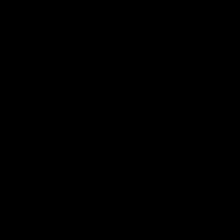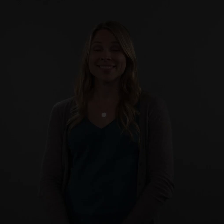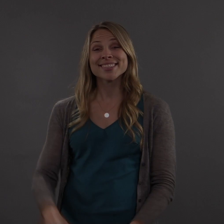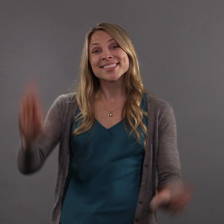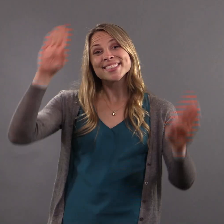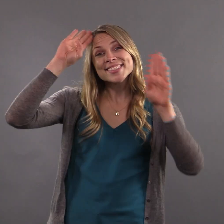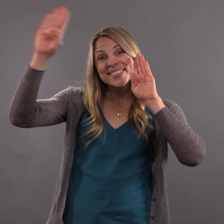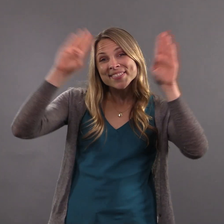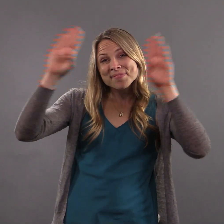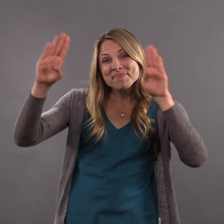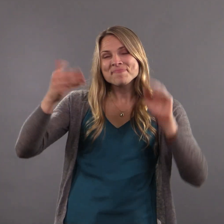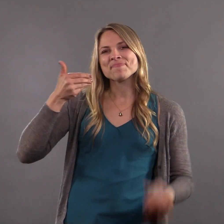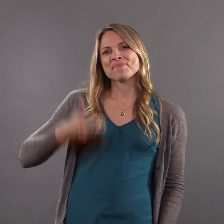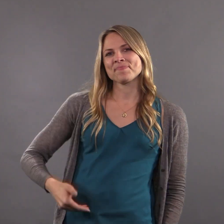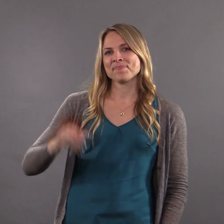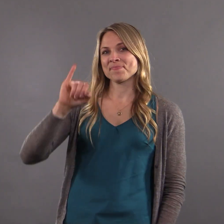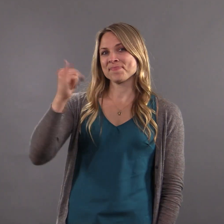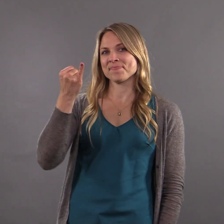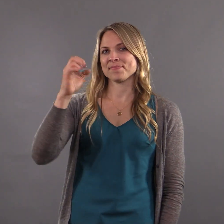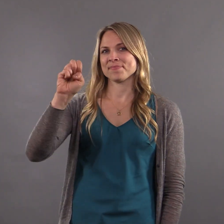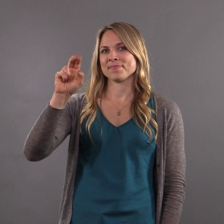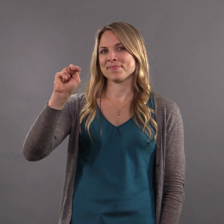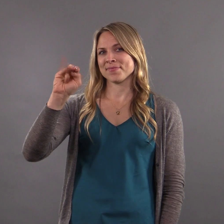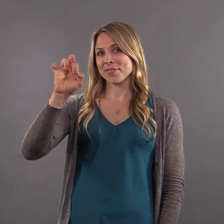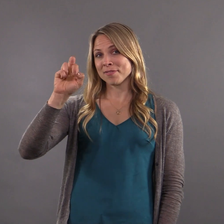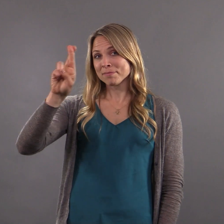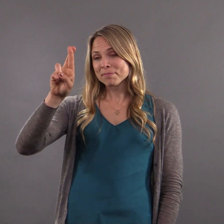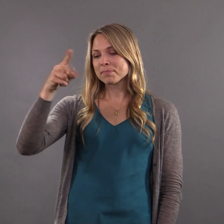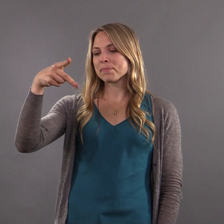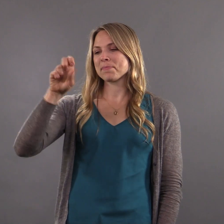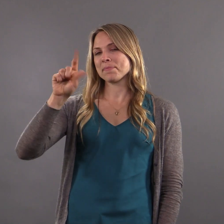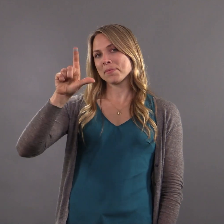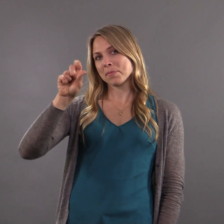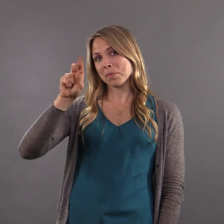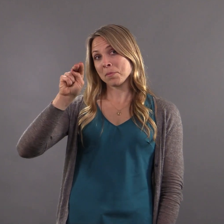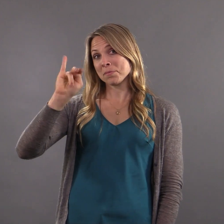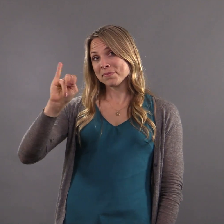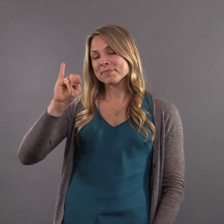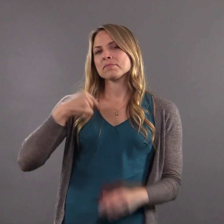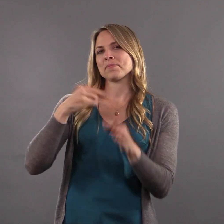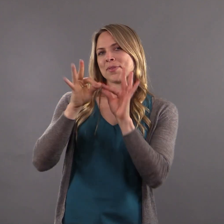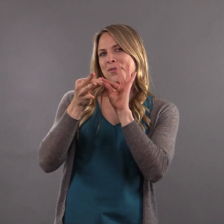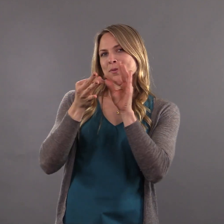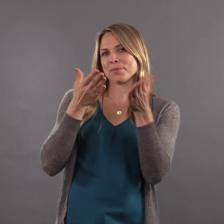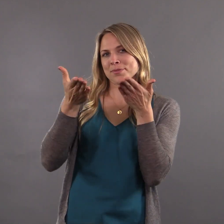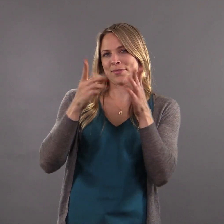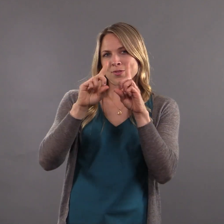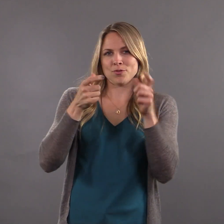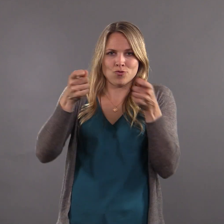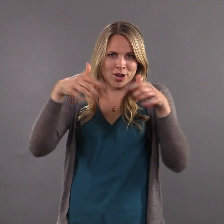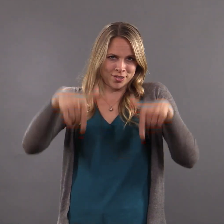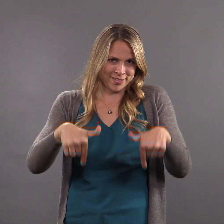Hello! I am Jennifer Pelloni, Interpreting Services Director here at DCS.